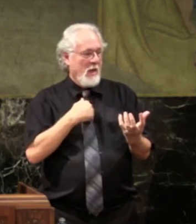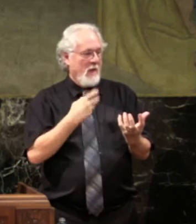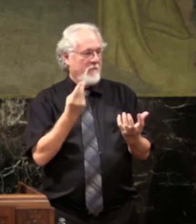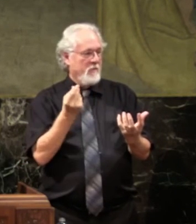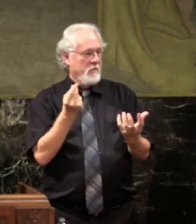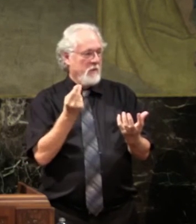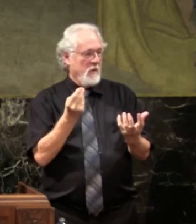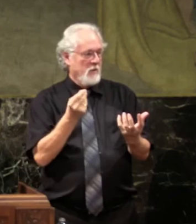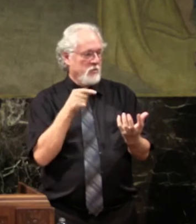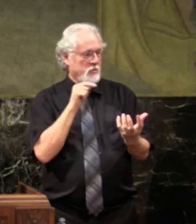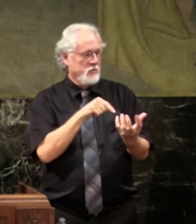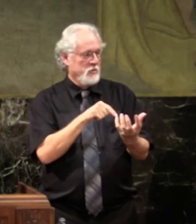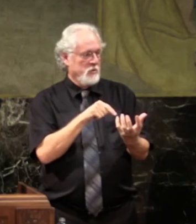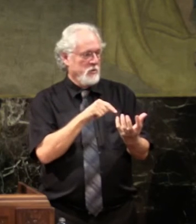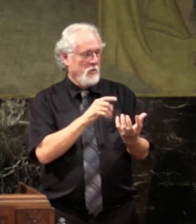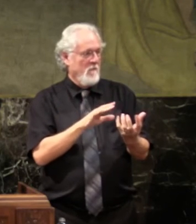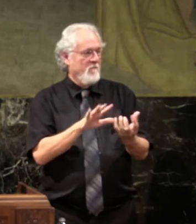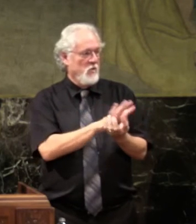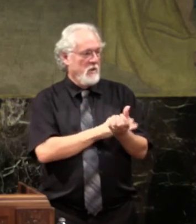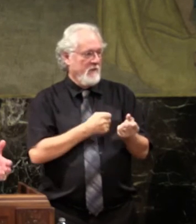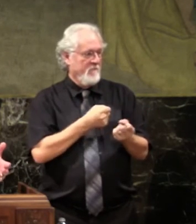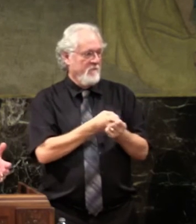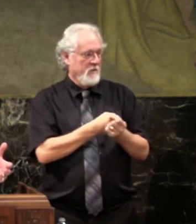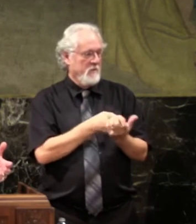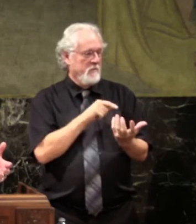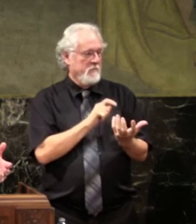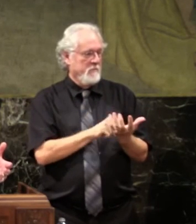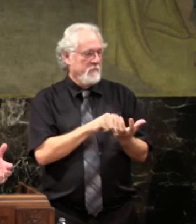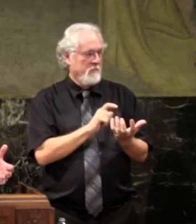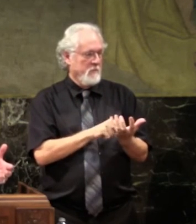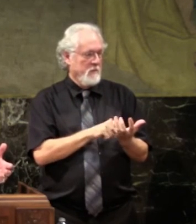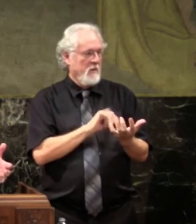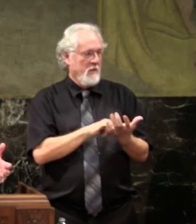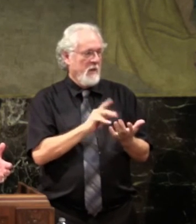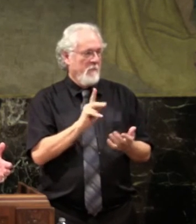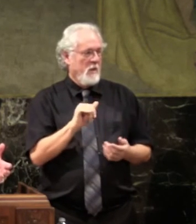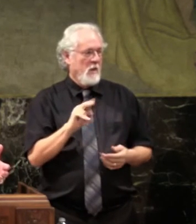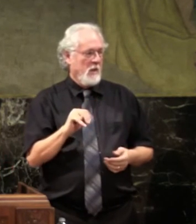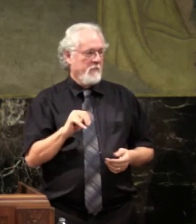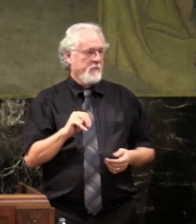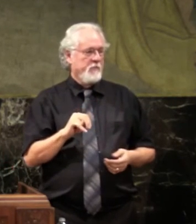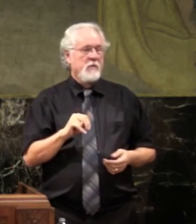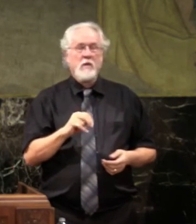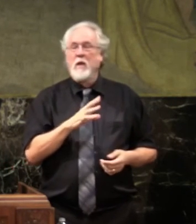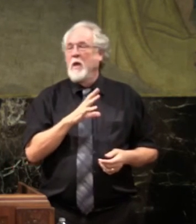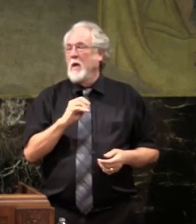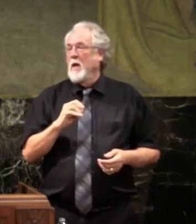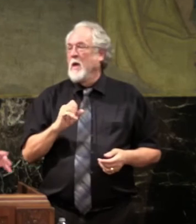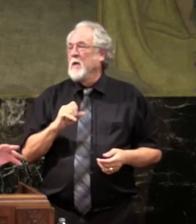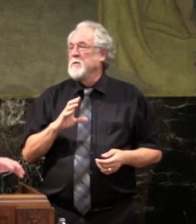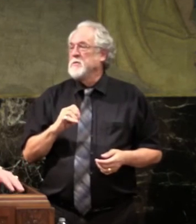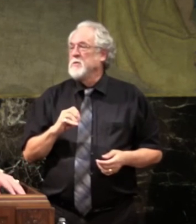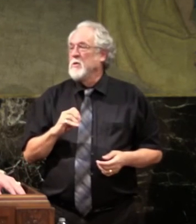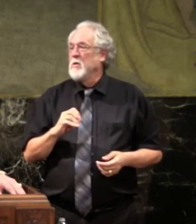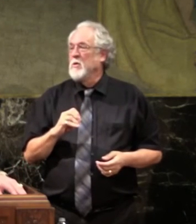necessary to fully implement the plan and and so I'm there there's a lot of